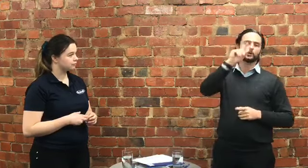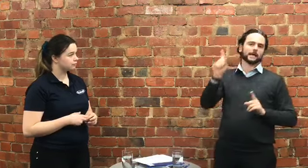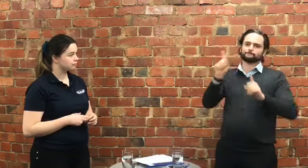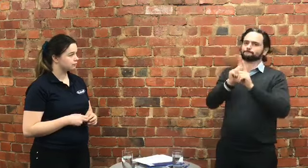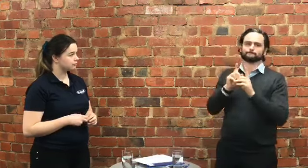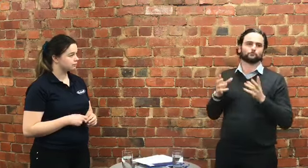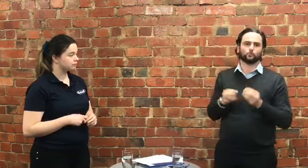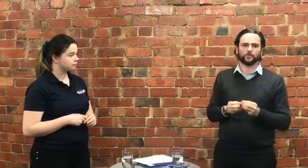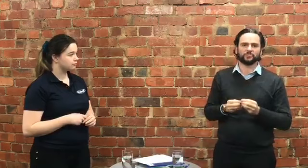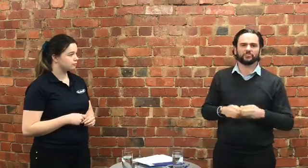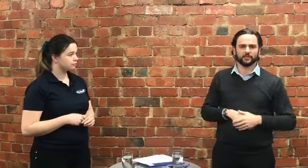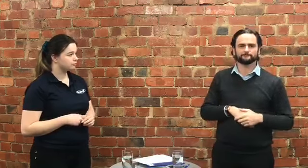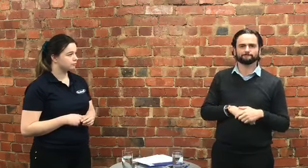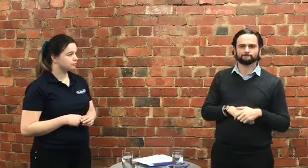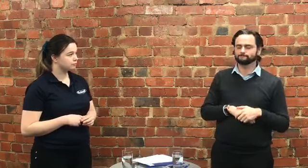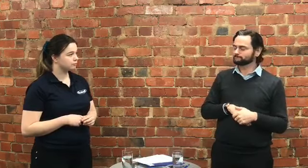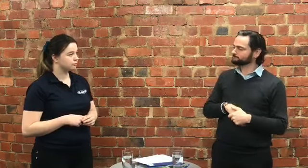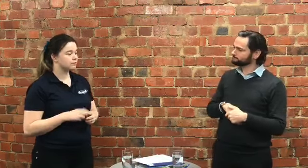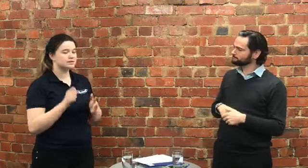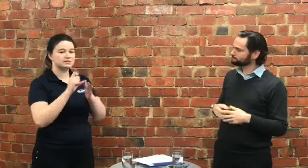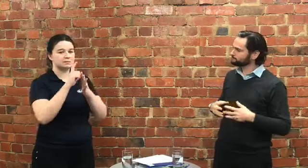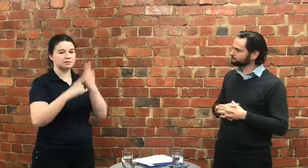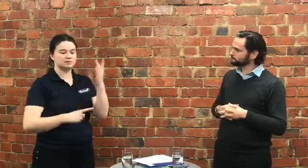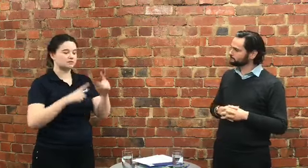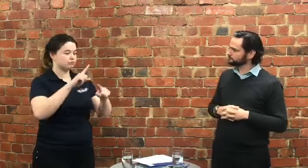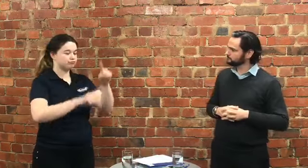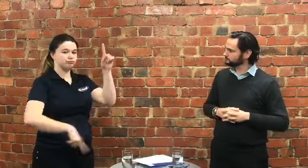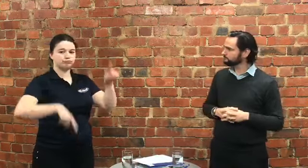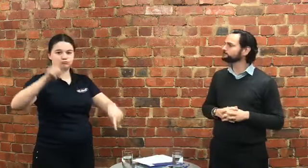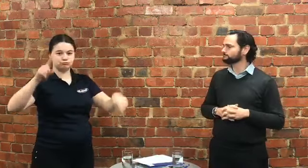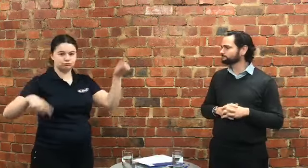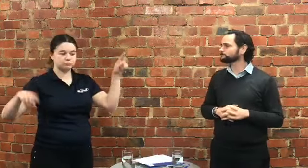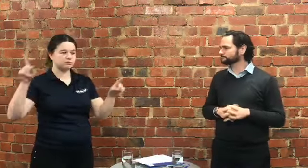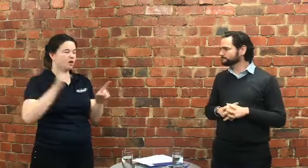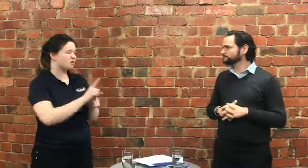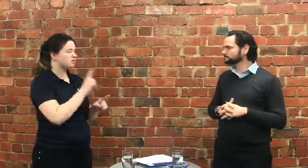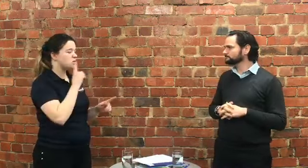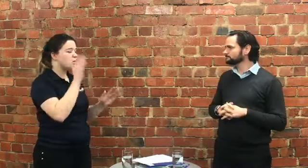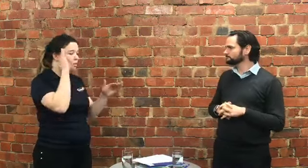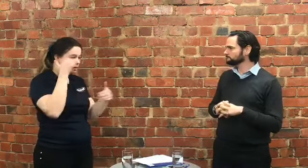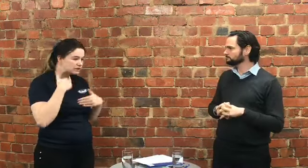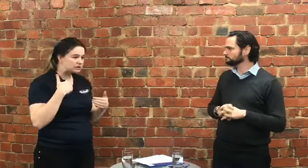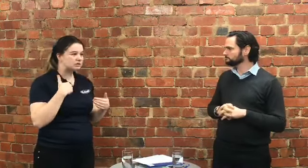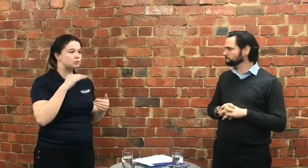So, again, if that person can't express themselves fully, their support person can help.